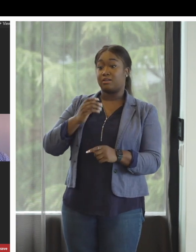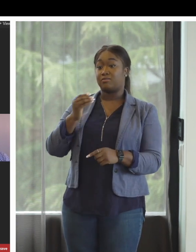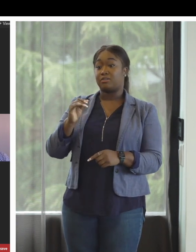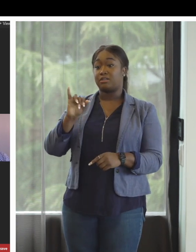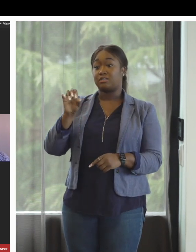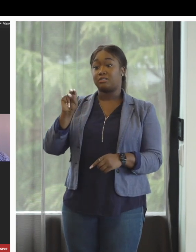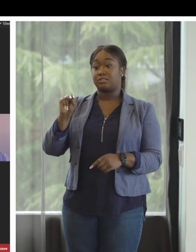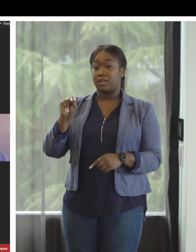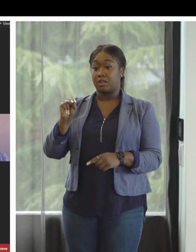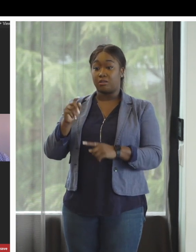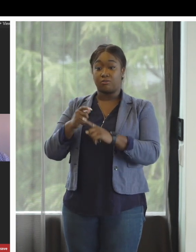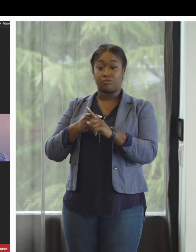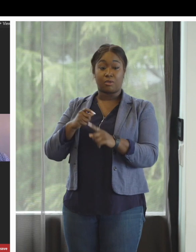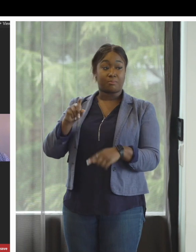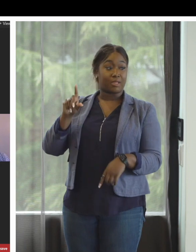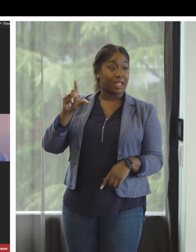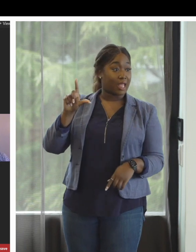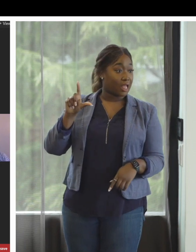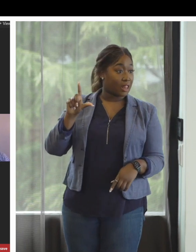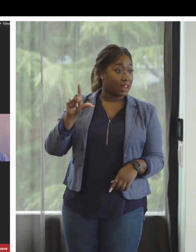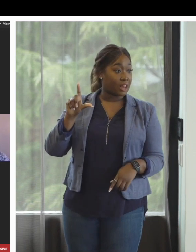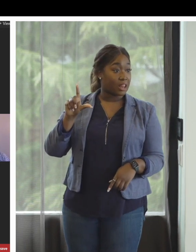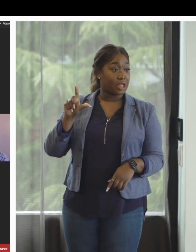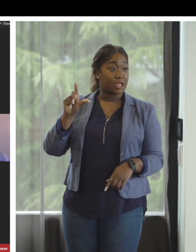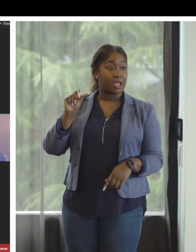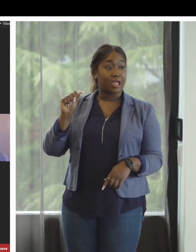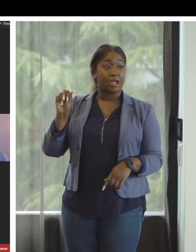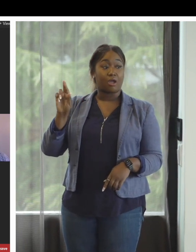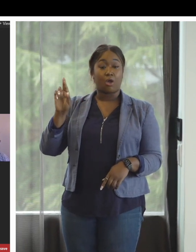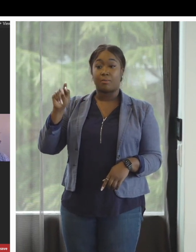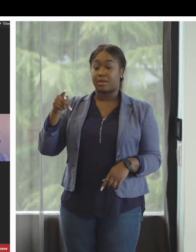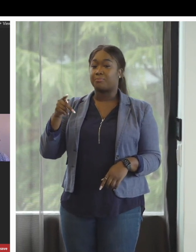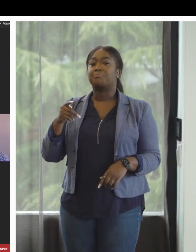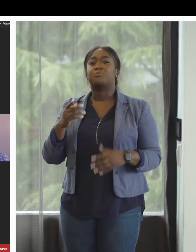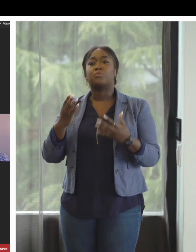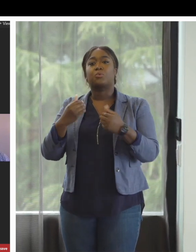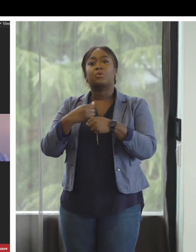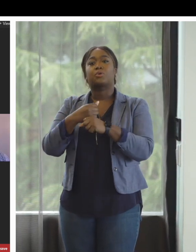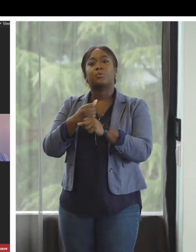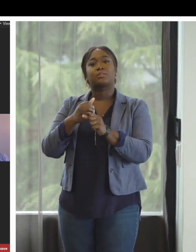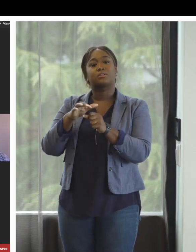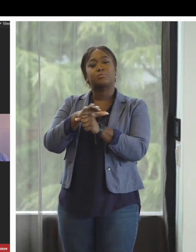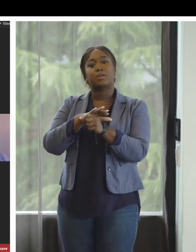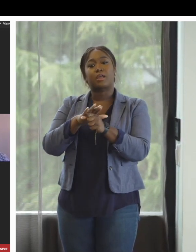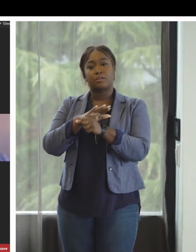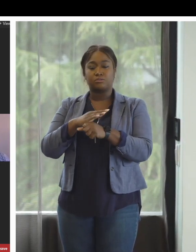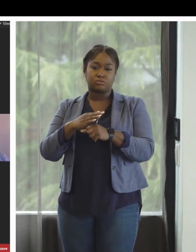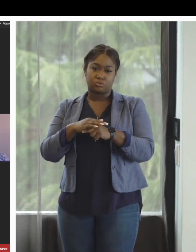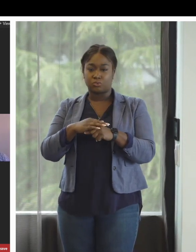wanted to create a space for build awareness on the T D S